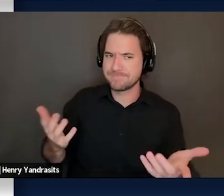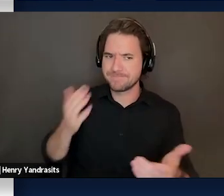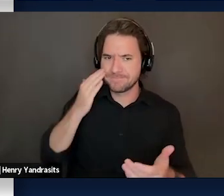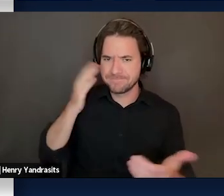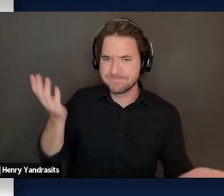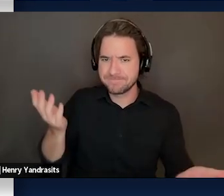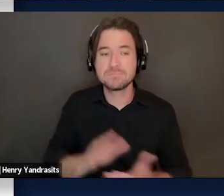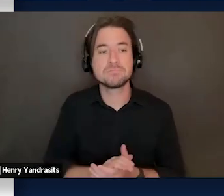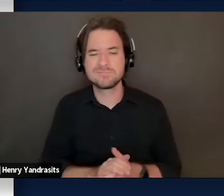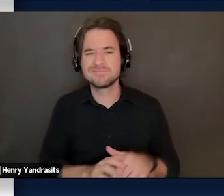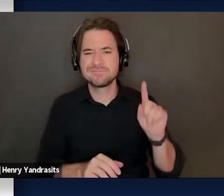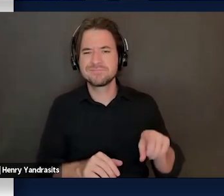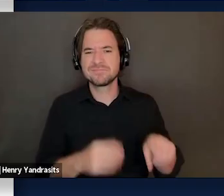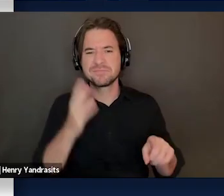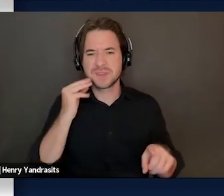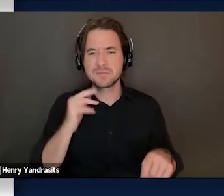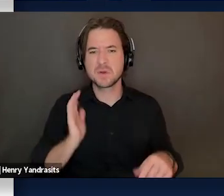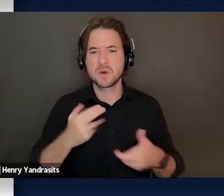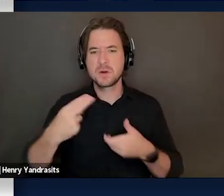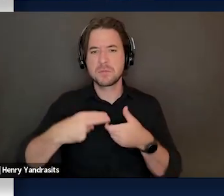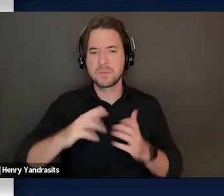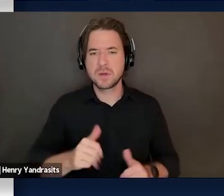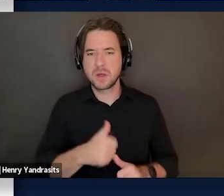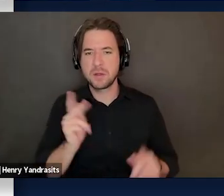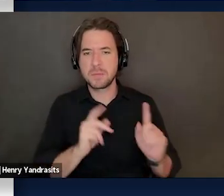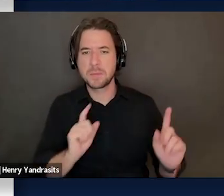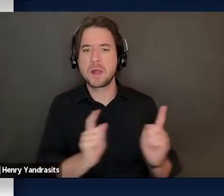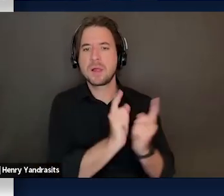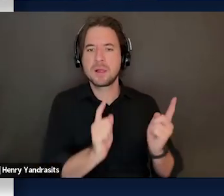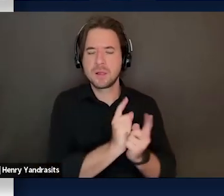And so these are the experiences of our participants of having other people come and say to them.